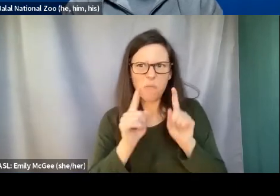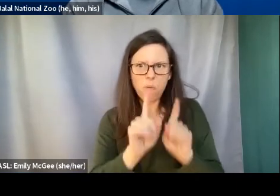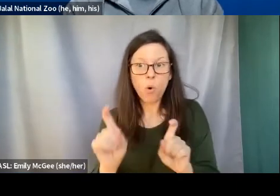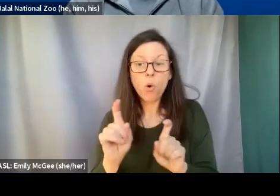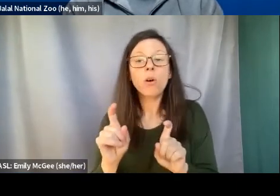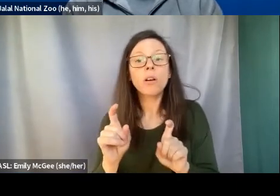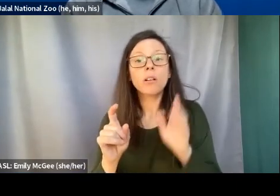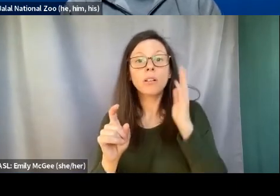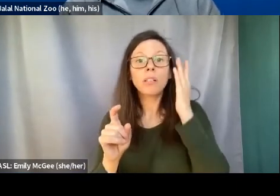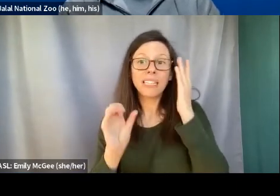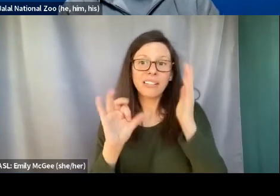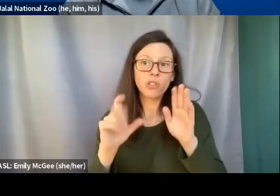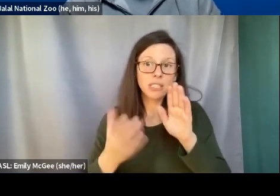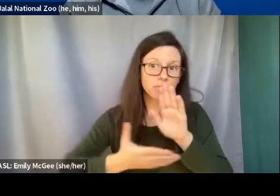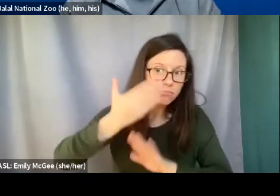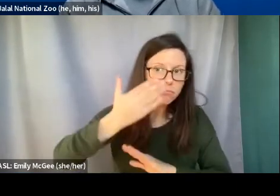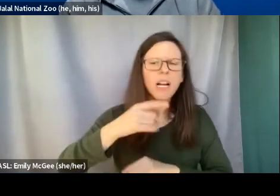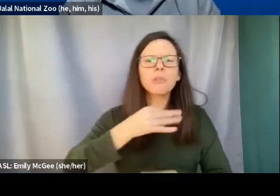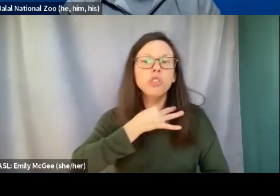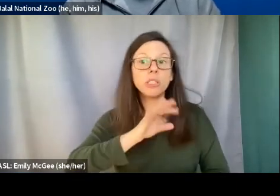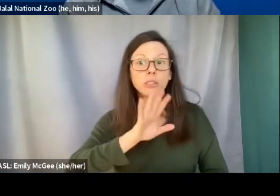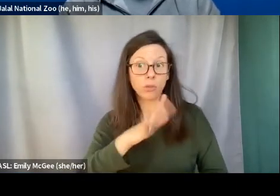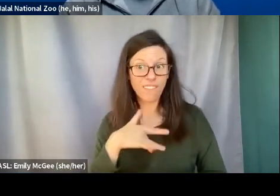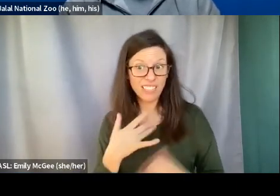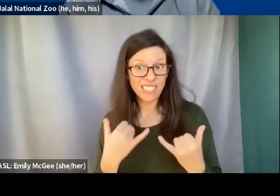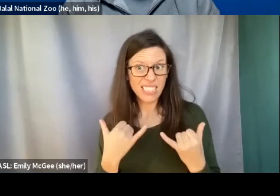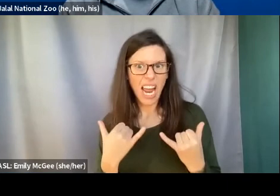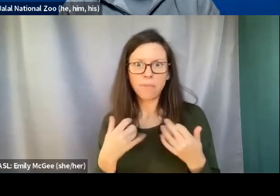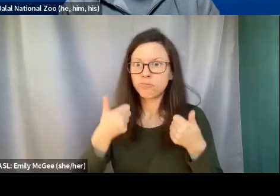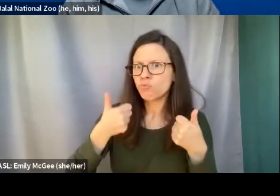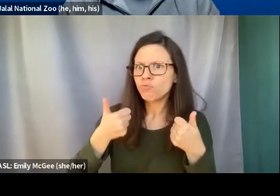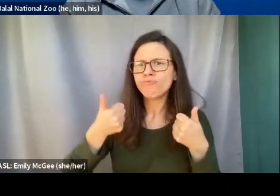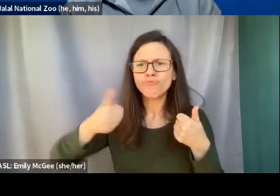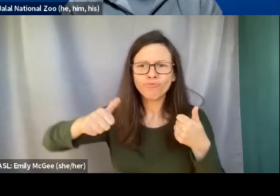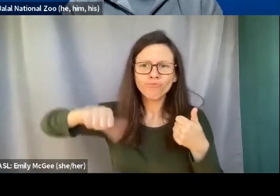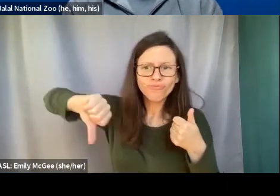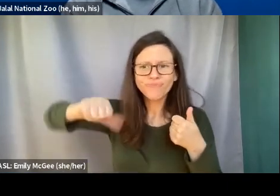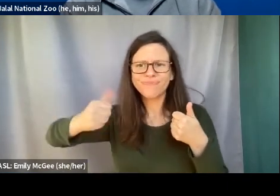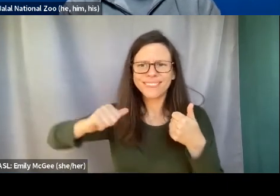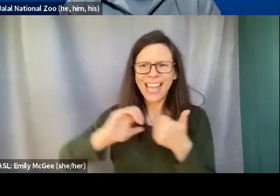today's program? Loved it? Liked it? It was okay? Not for me? And this program left you feeling